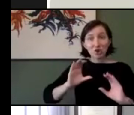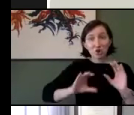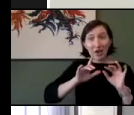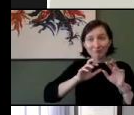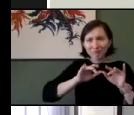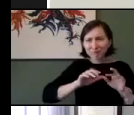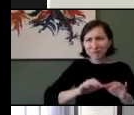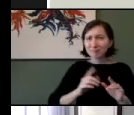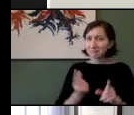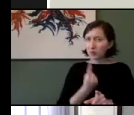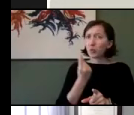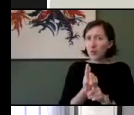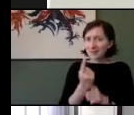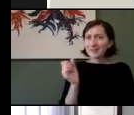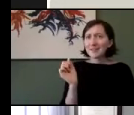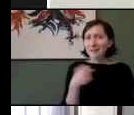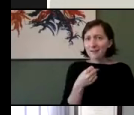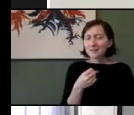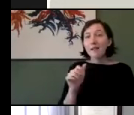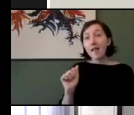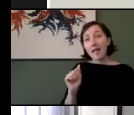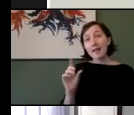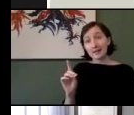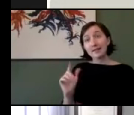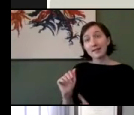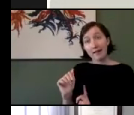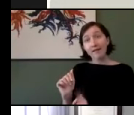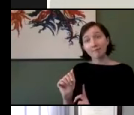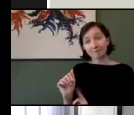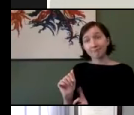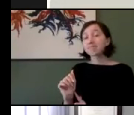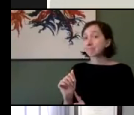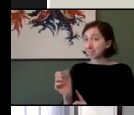Correct, the ADA does when we're considering that